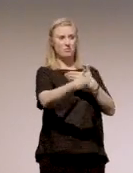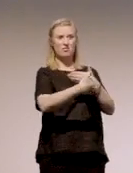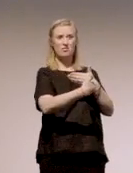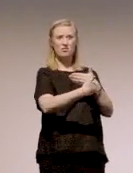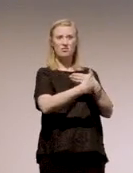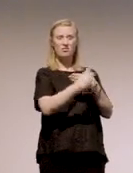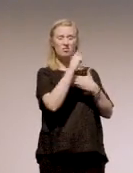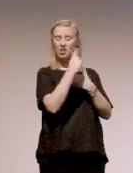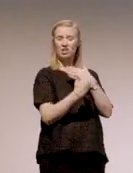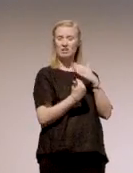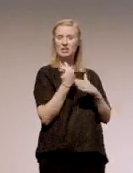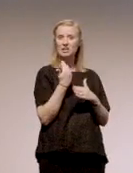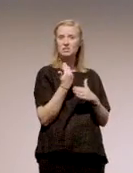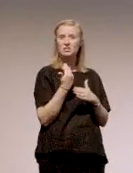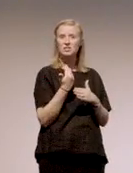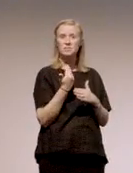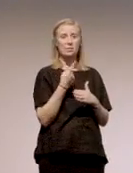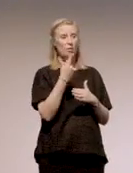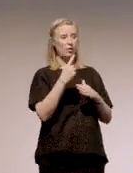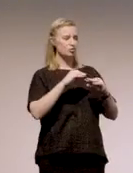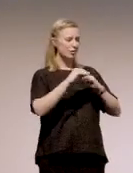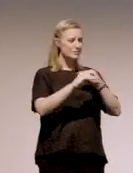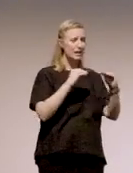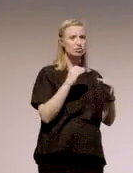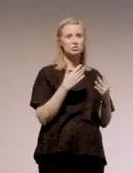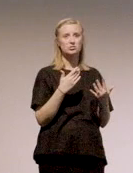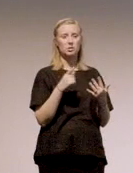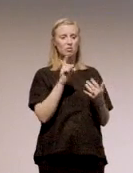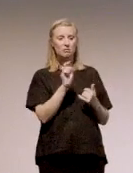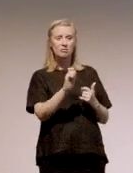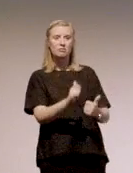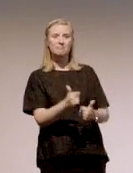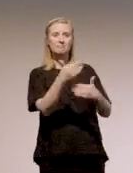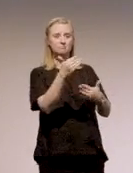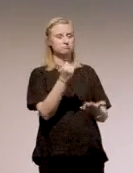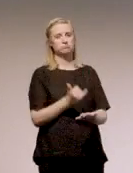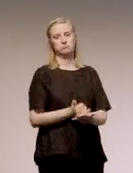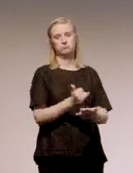or a particular transaction. And I guess when so many things are moving online, we really need to